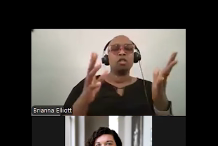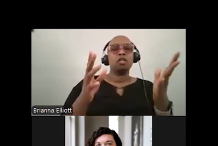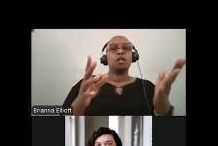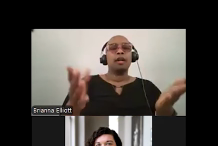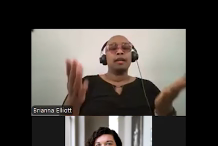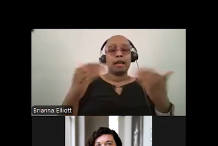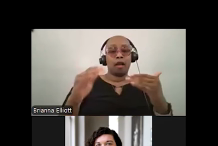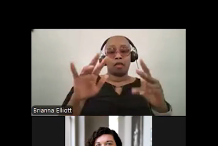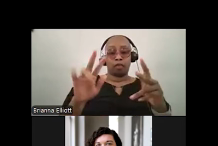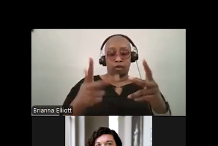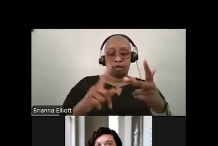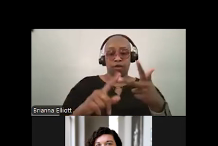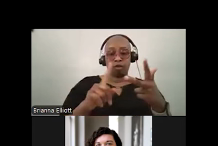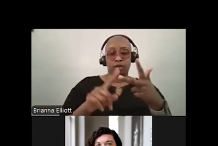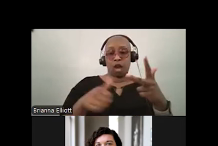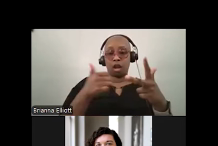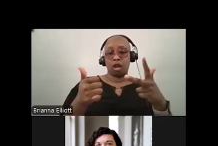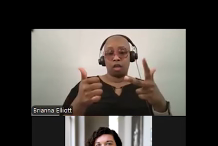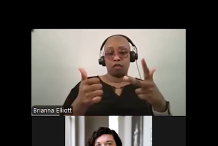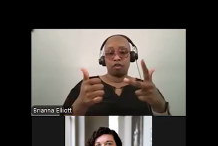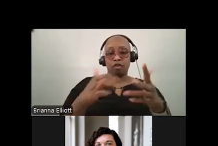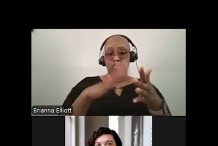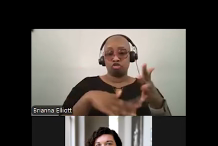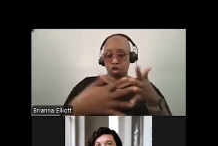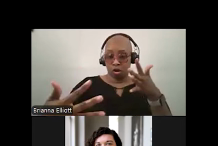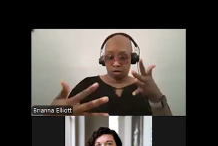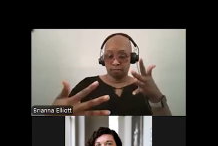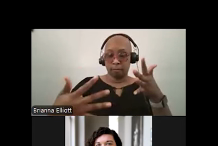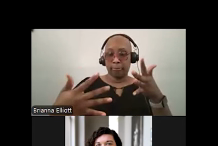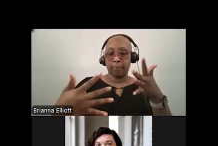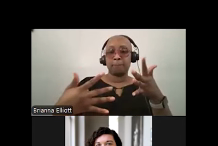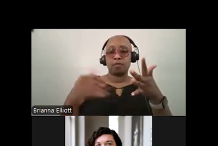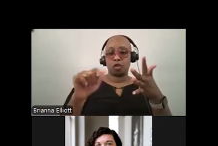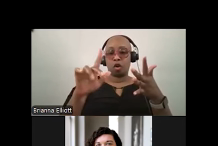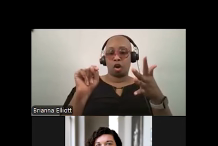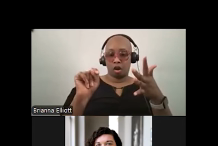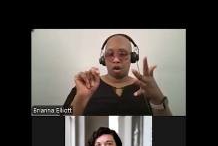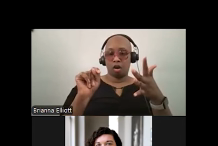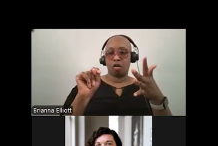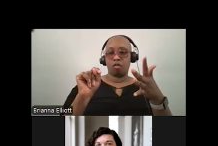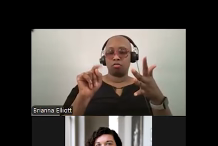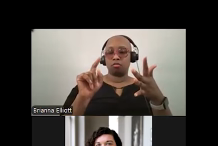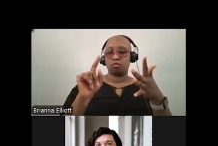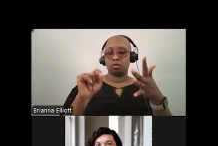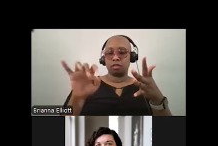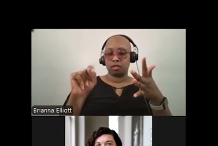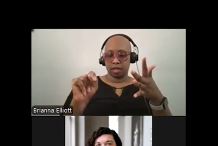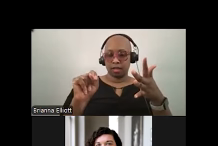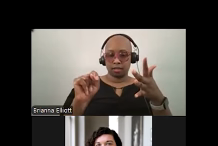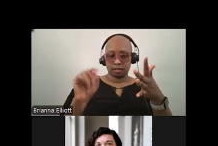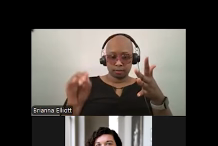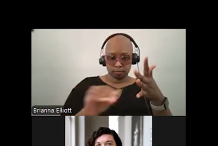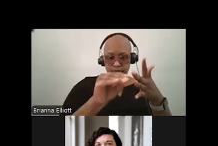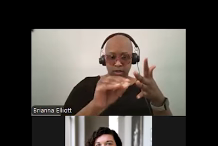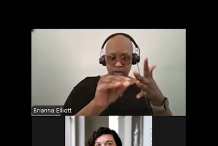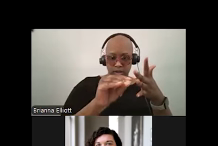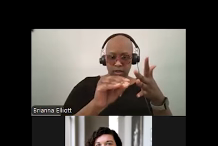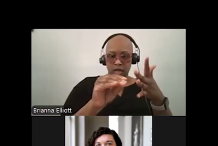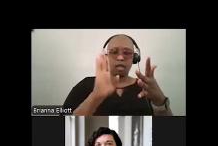again another chart. So, we are going to stick our alt text in there and you will see that the issue